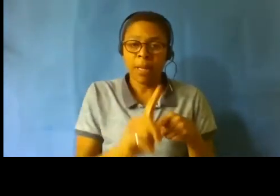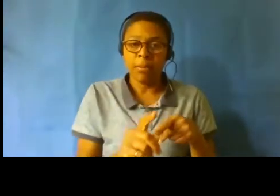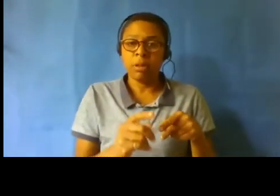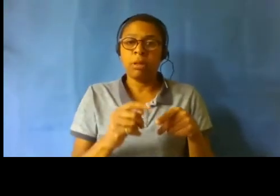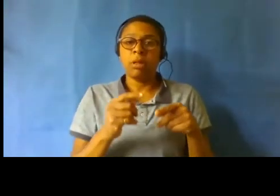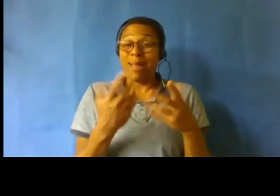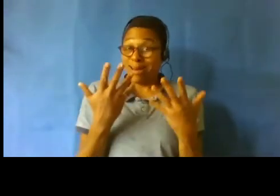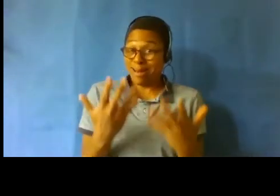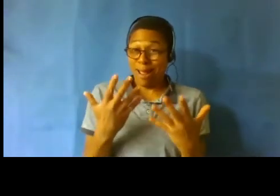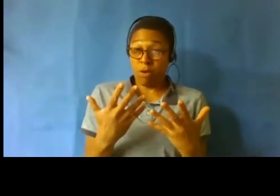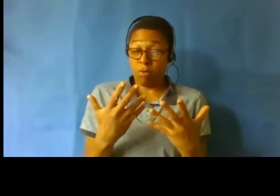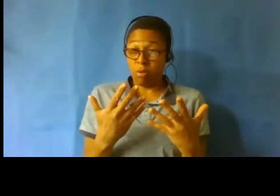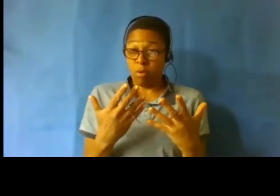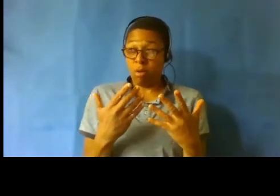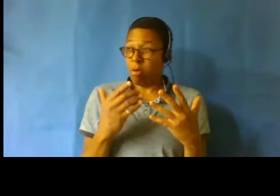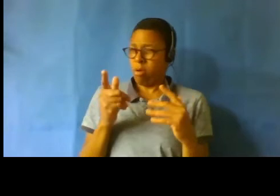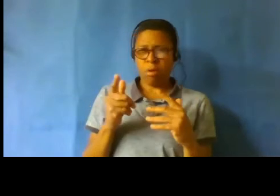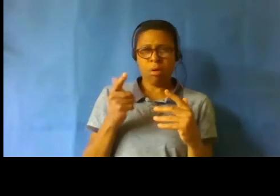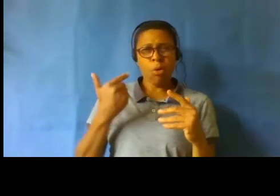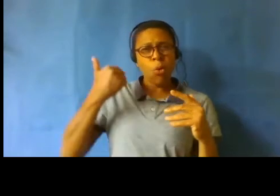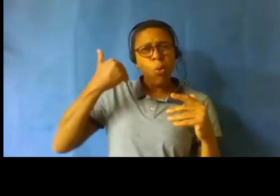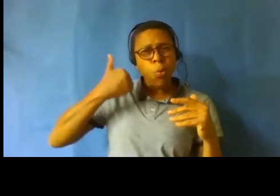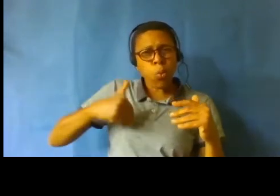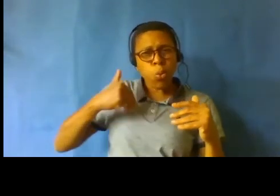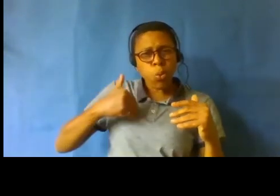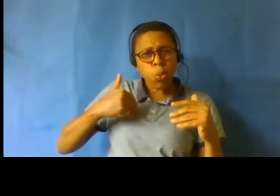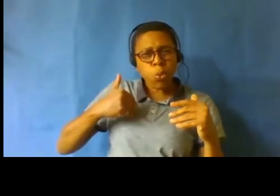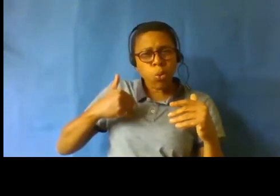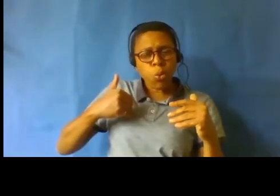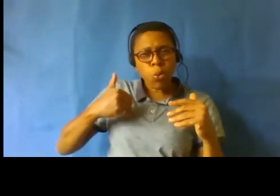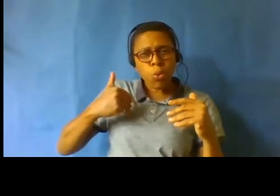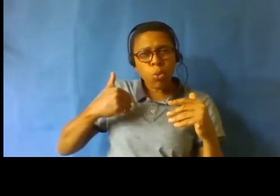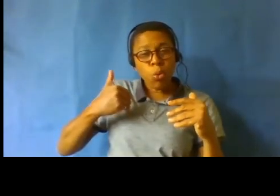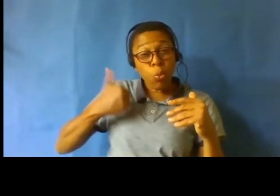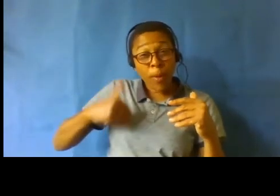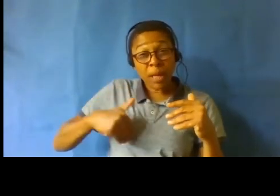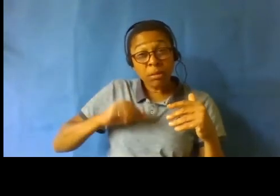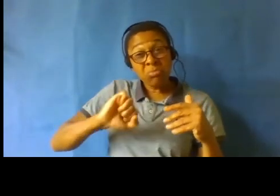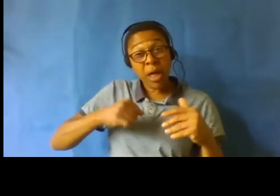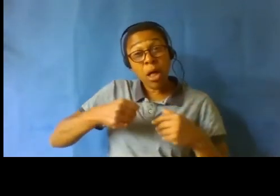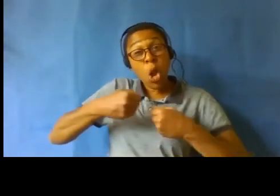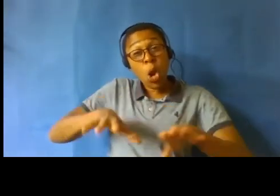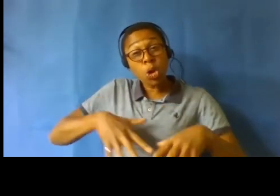mortality rate of people infected with covered 19 even so while I still